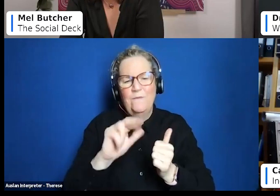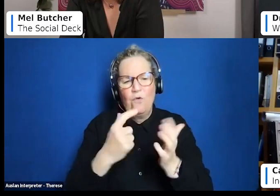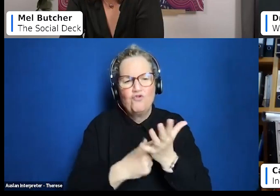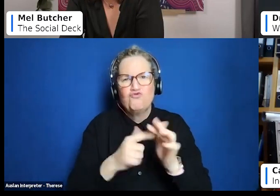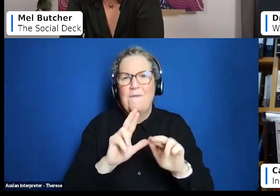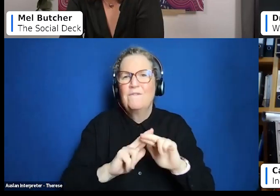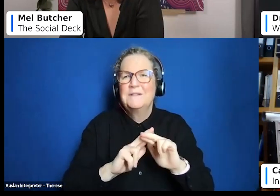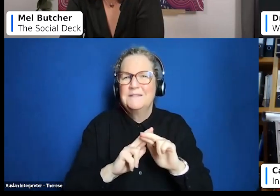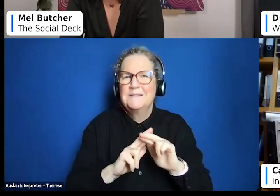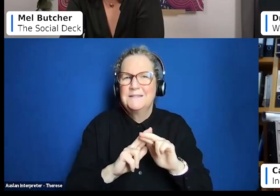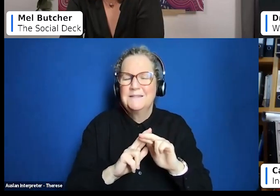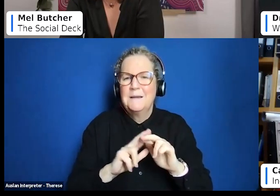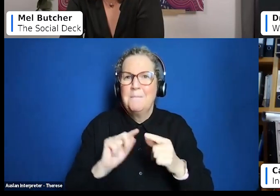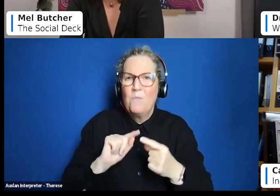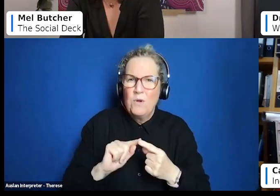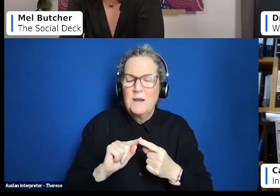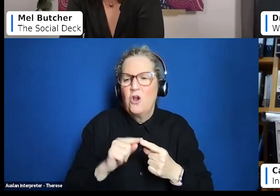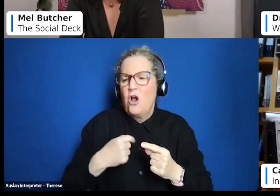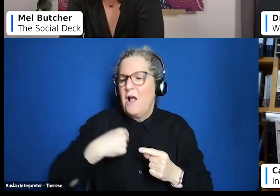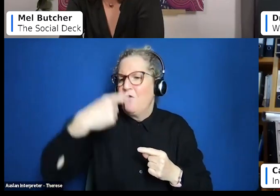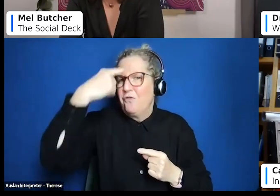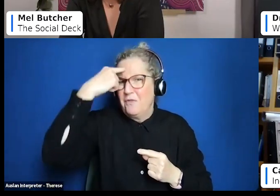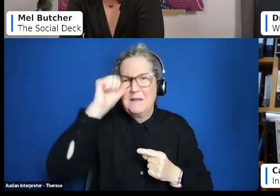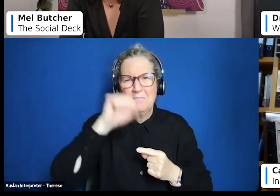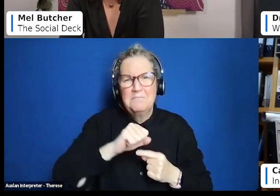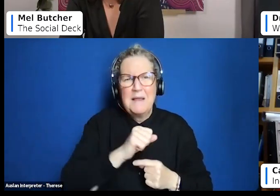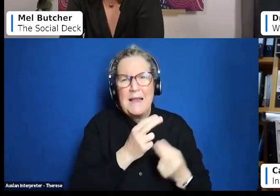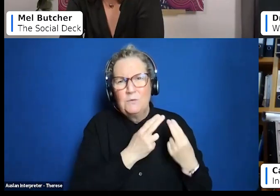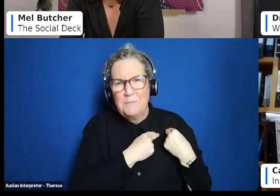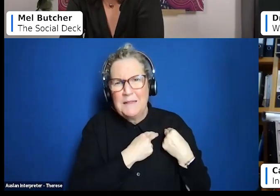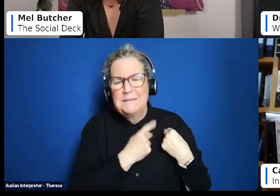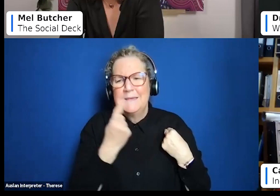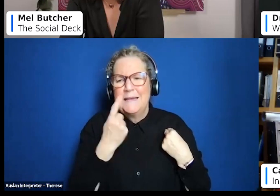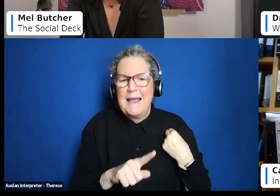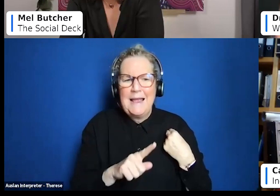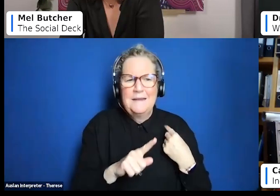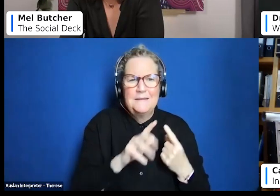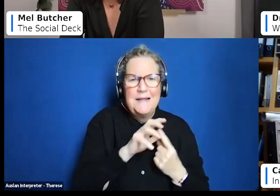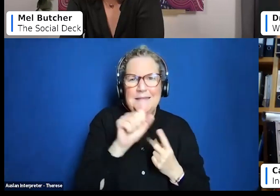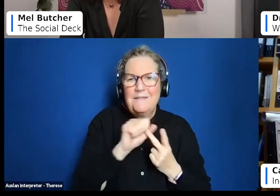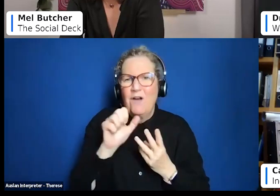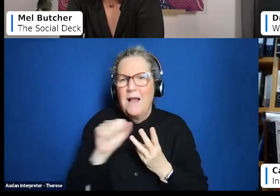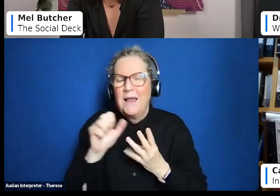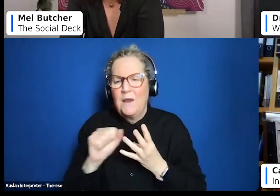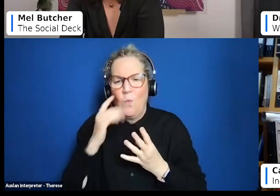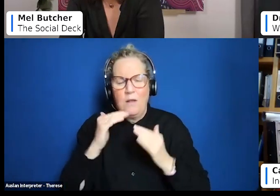And I so I would imagine in terms of accountability and identifying large where there is inequality between the